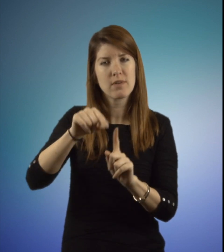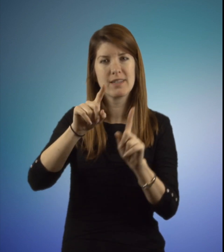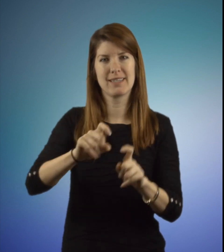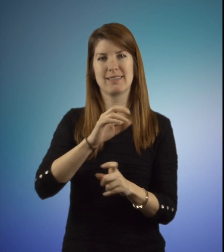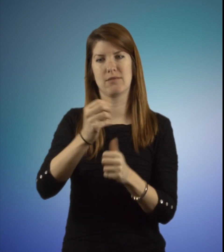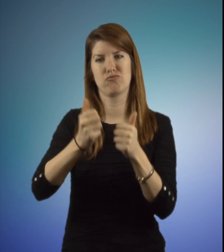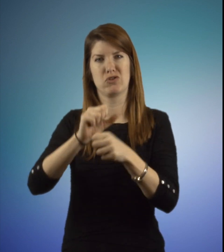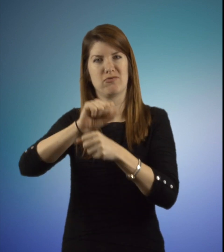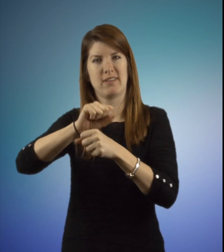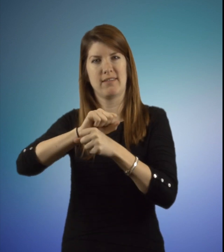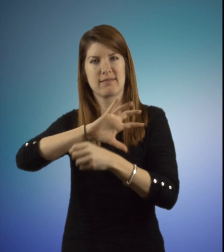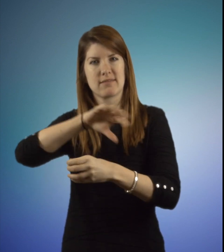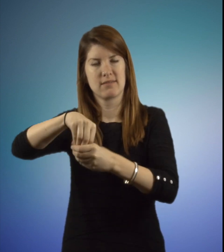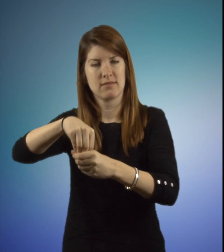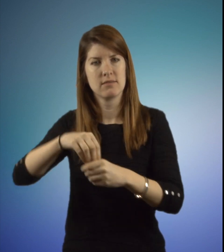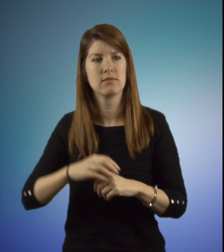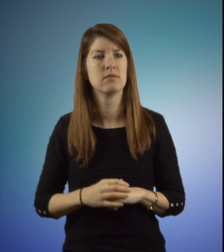for the test and the task involved.